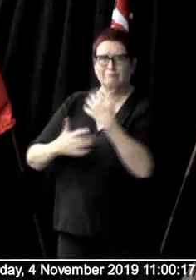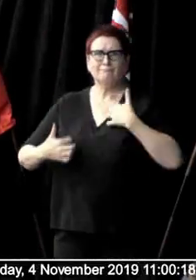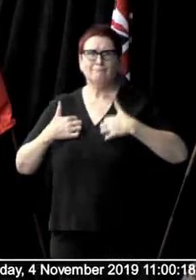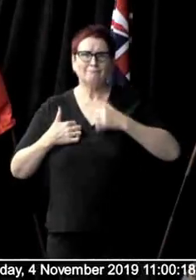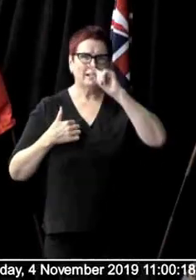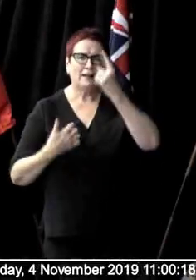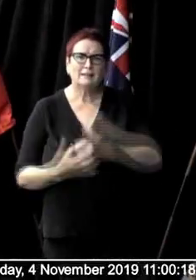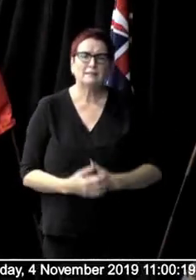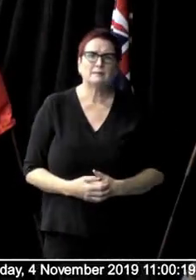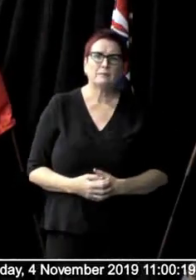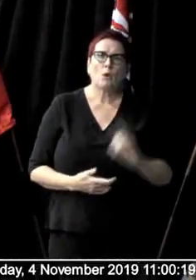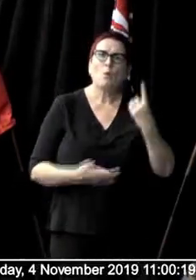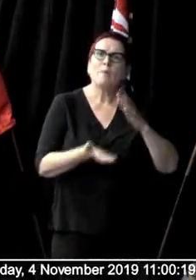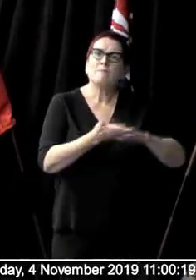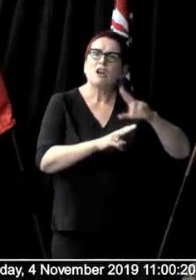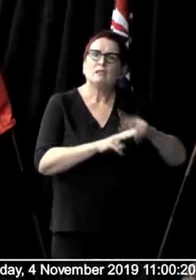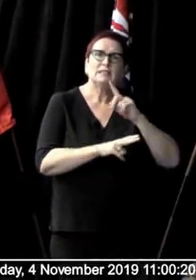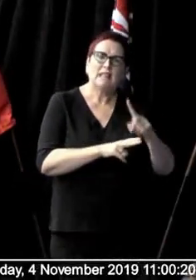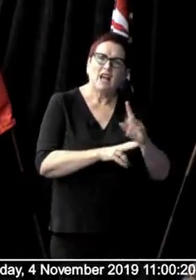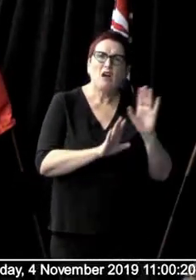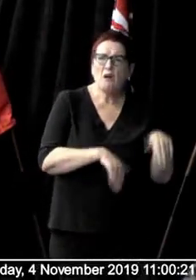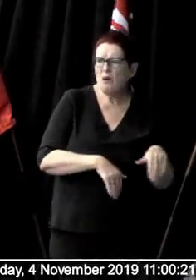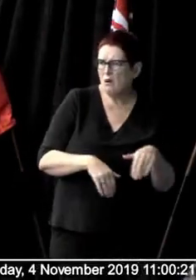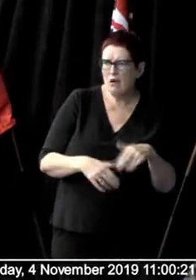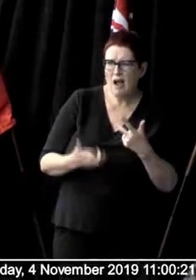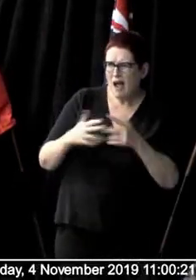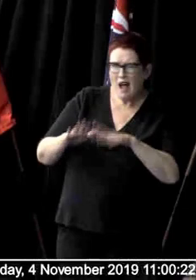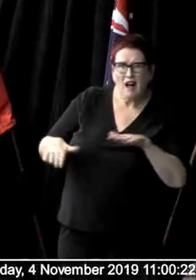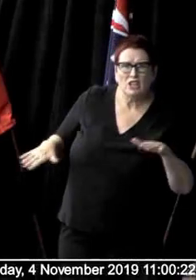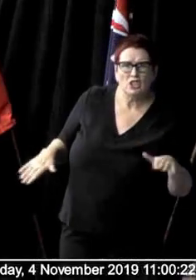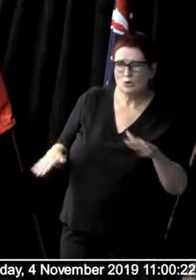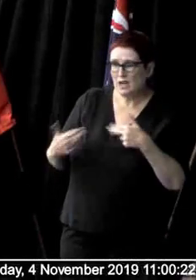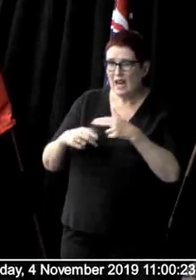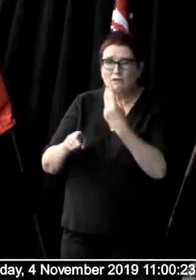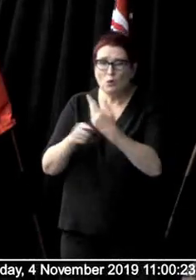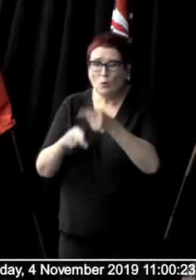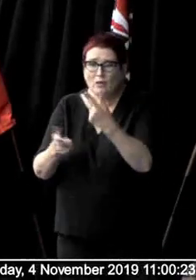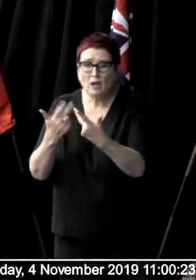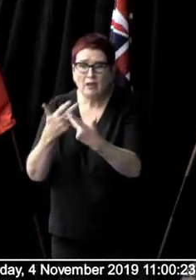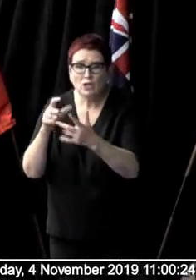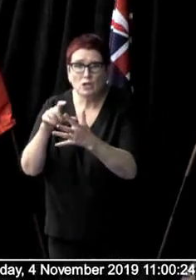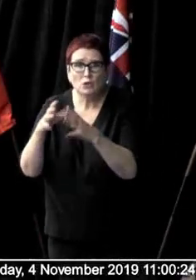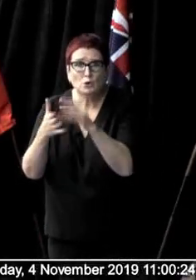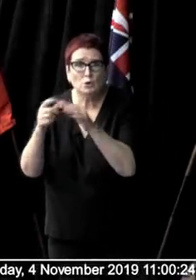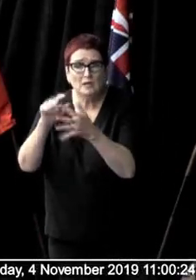One parent reported that other kids get special awards just for speaking to her child with a disability.